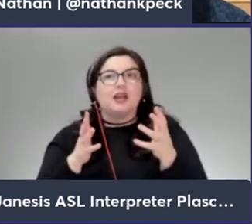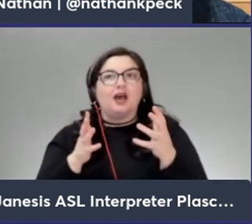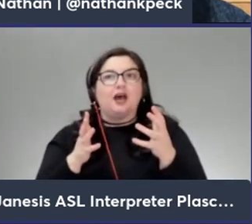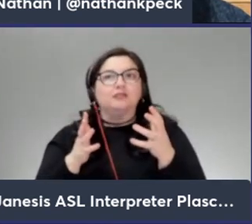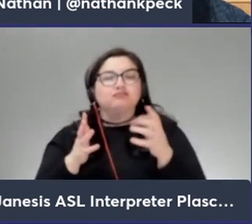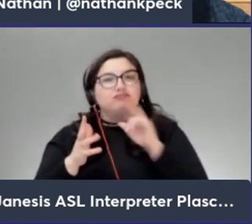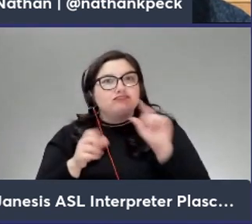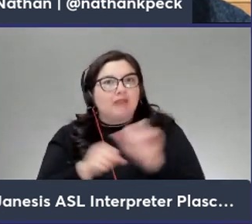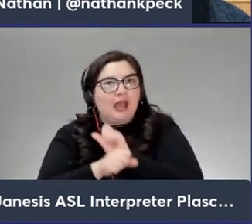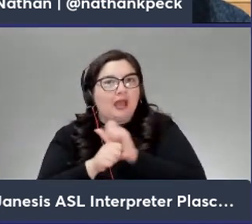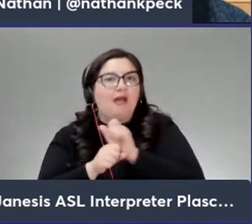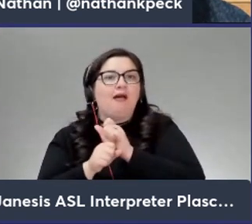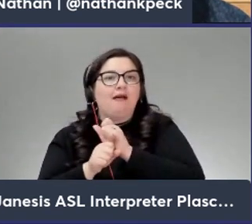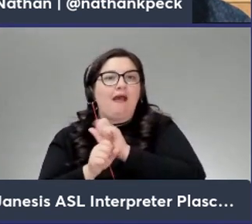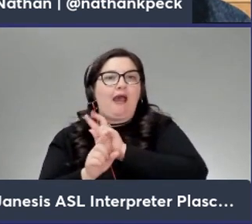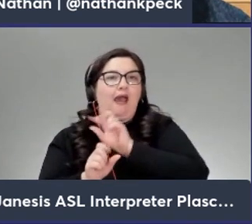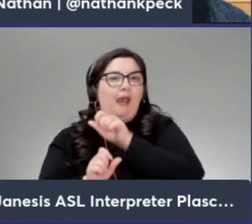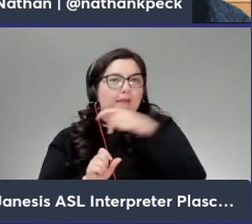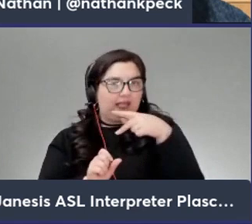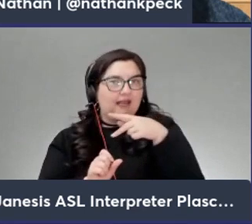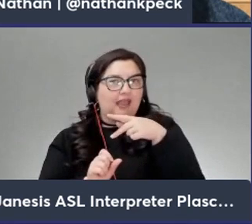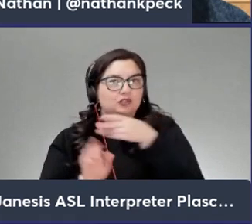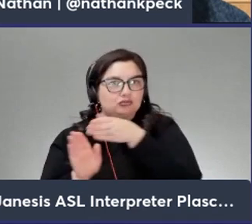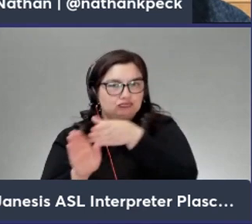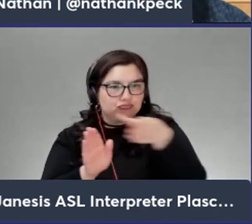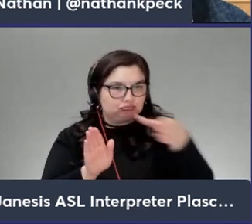So, we will go ahead